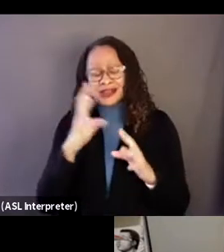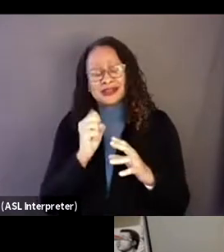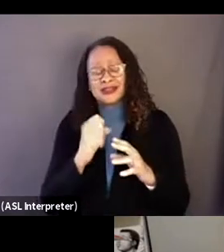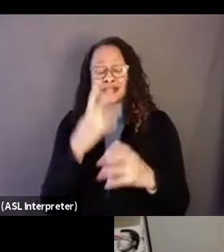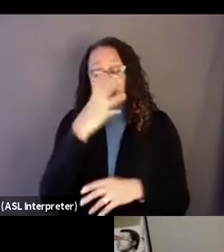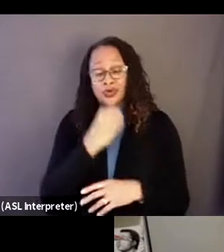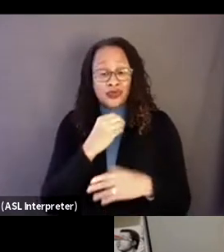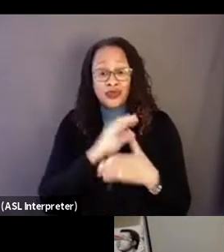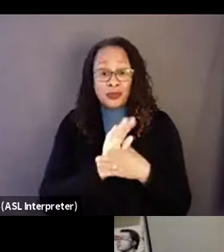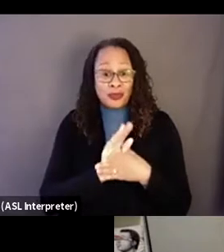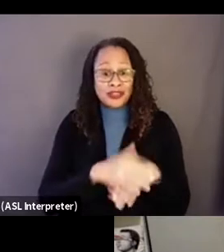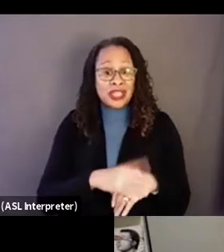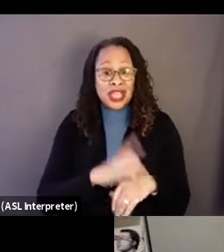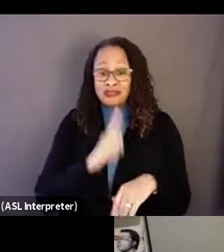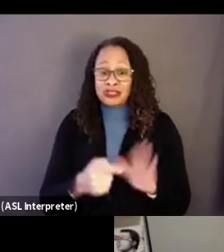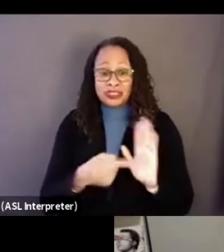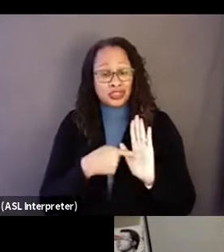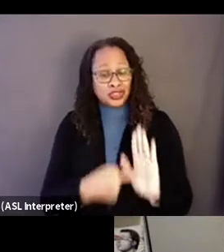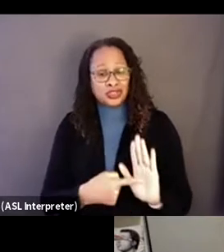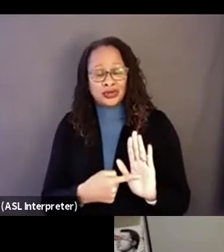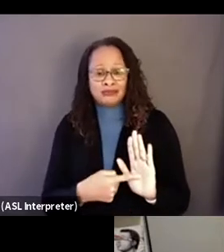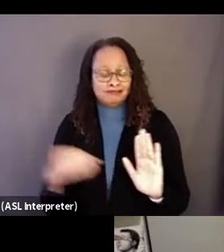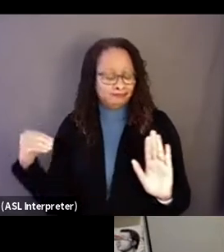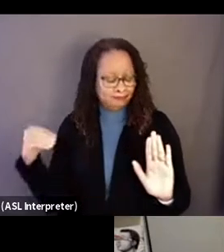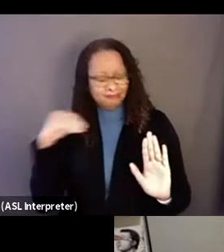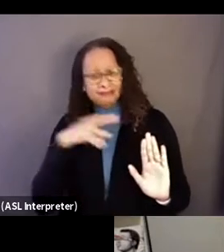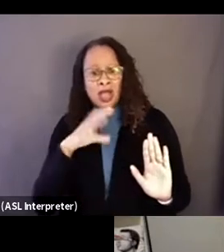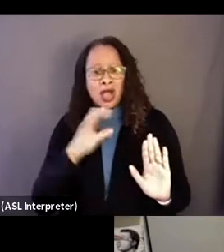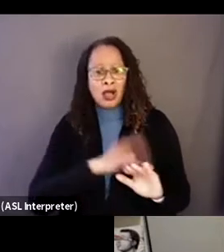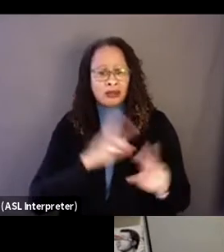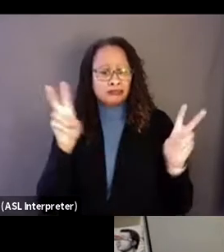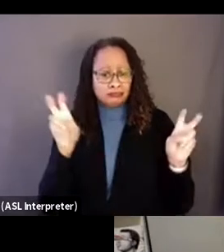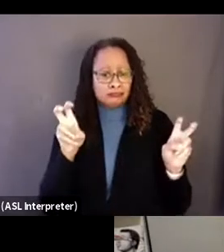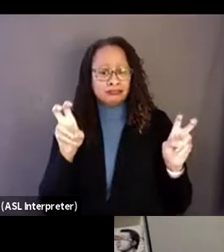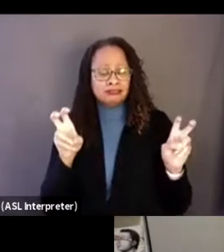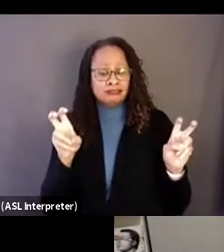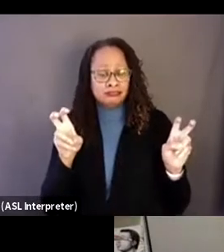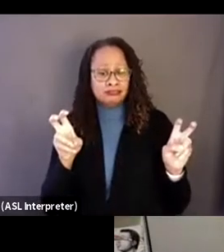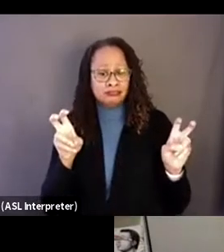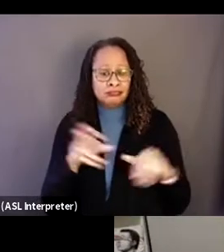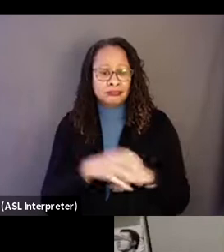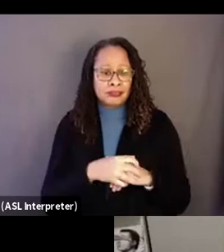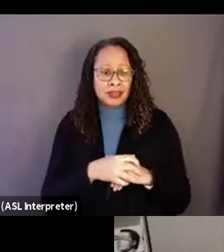I think it really shone a lot of light on issues that a lot of people are being, that are affected by